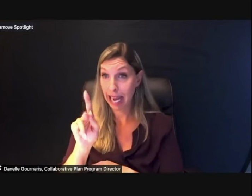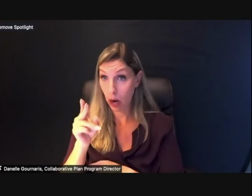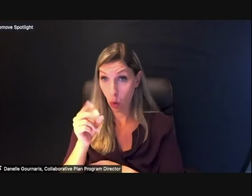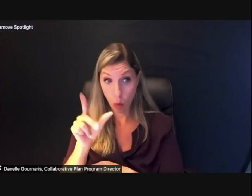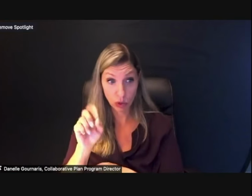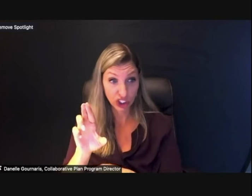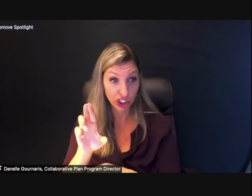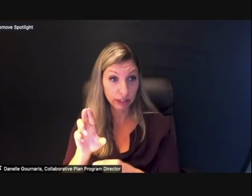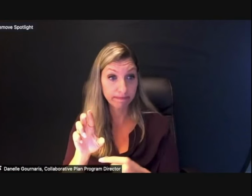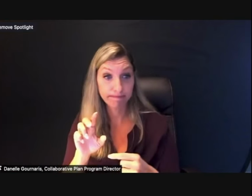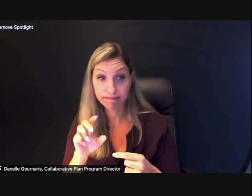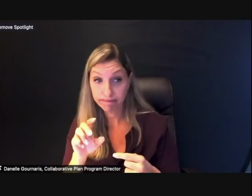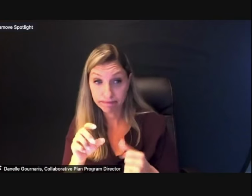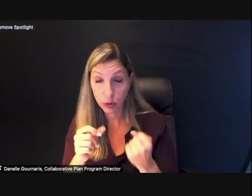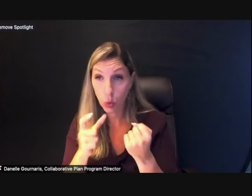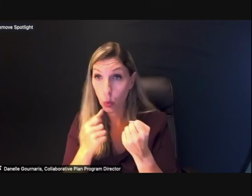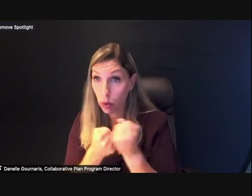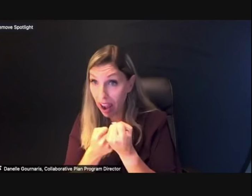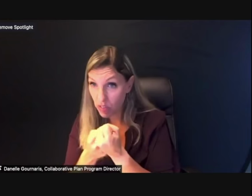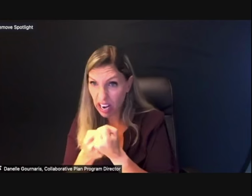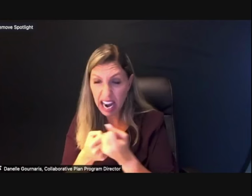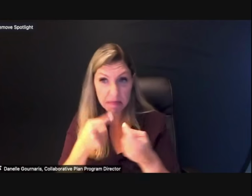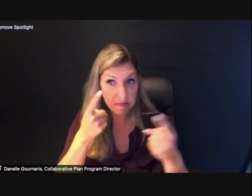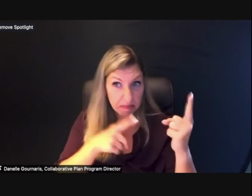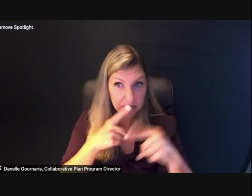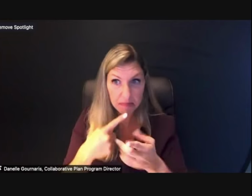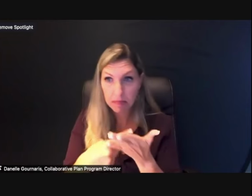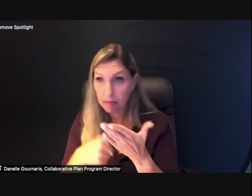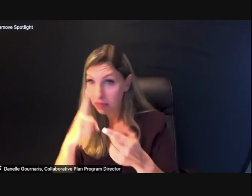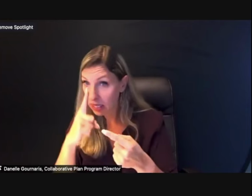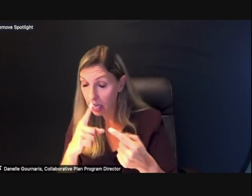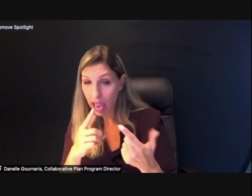with different stakeholders to gather their thoughts and concerns so we